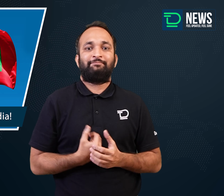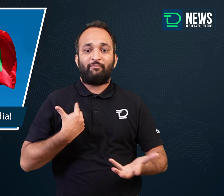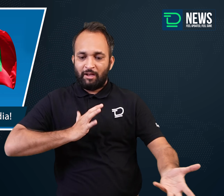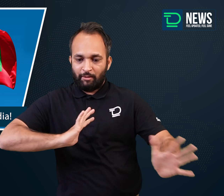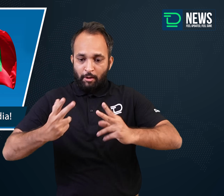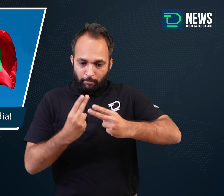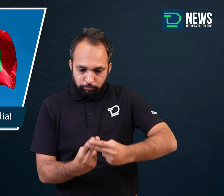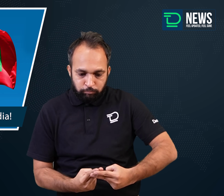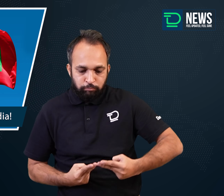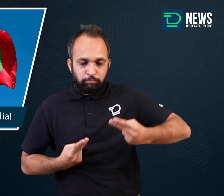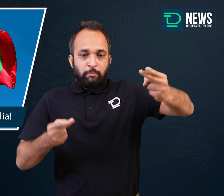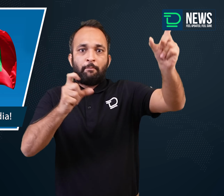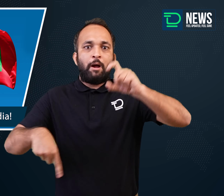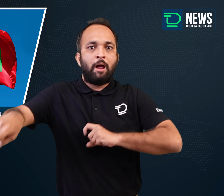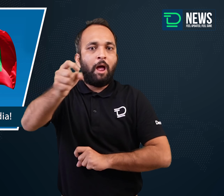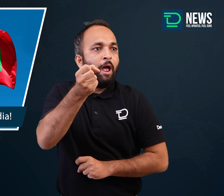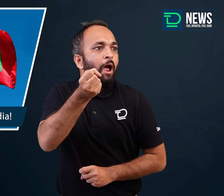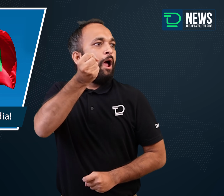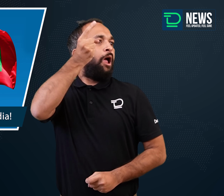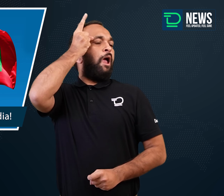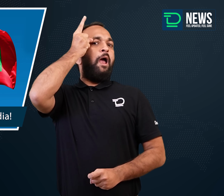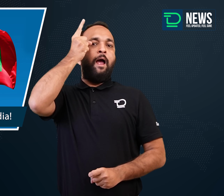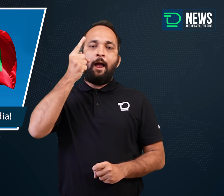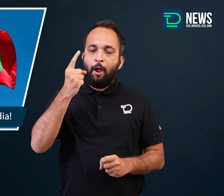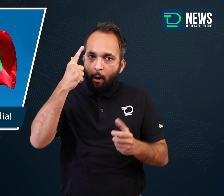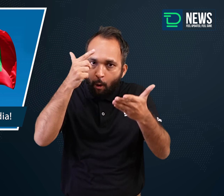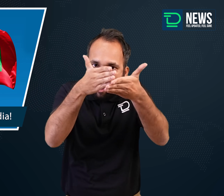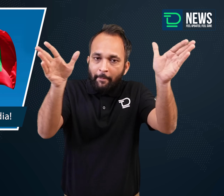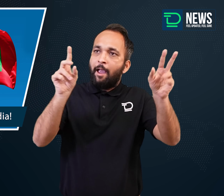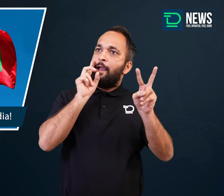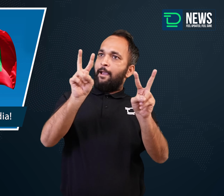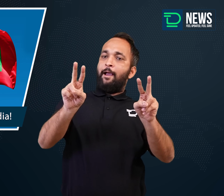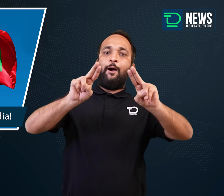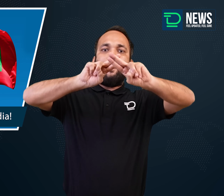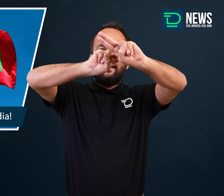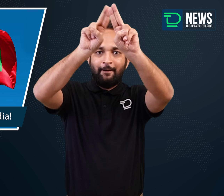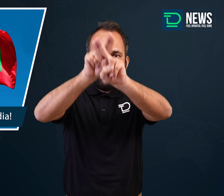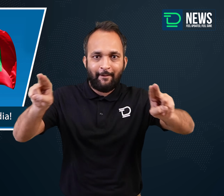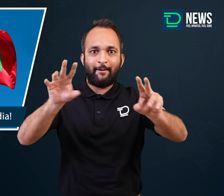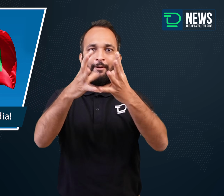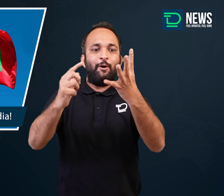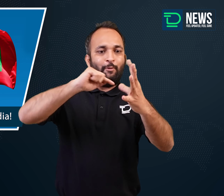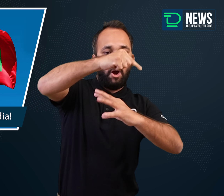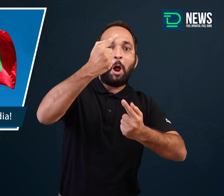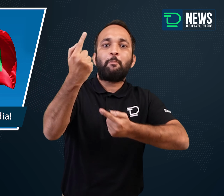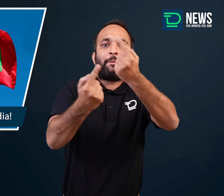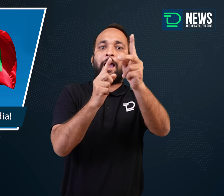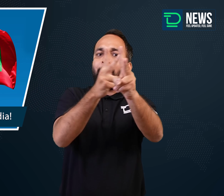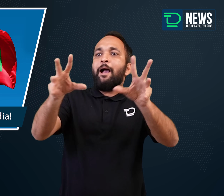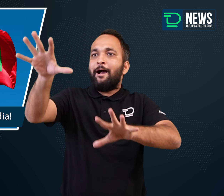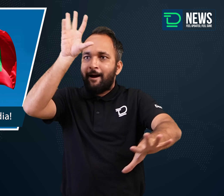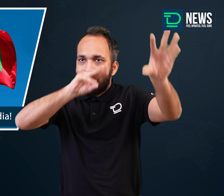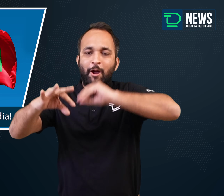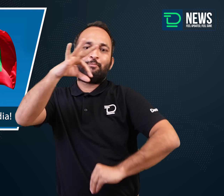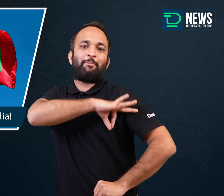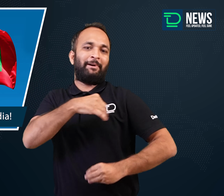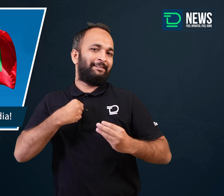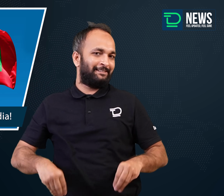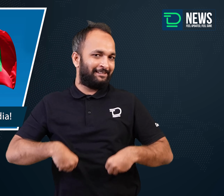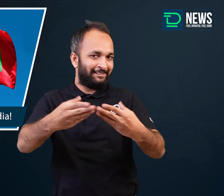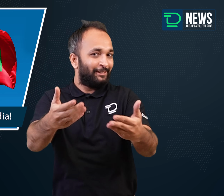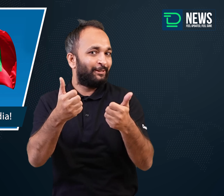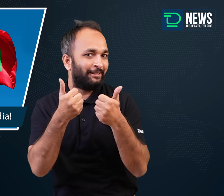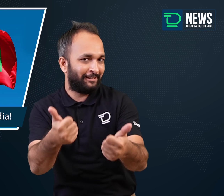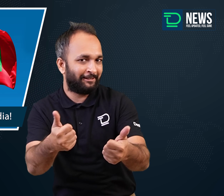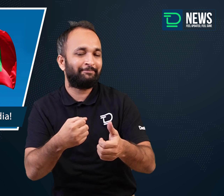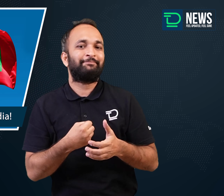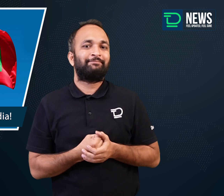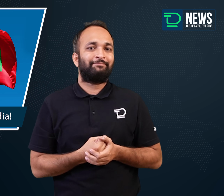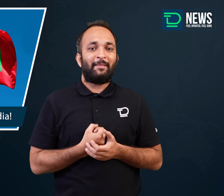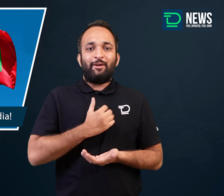I hope you now understand international politics.